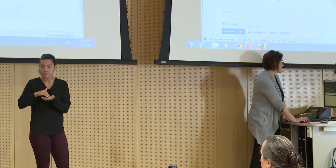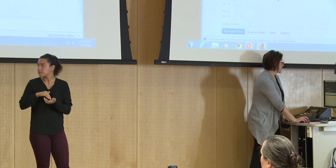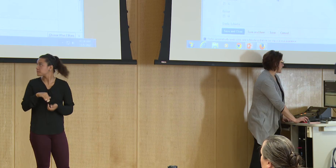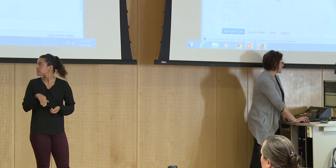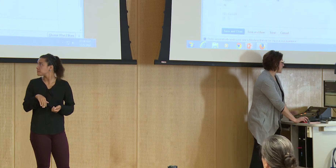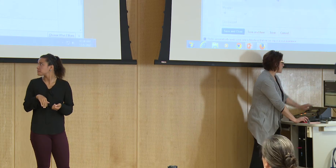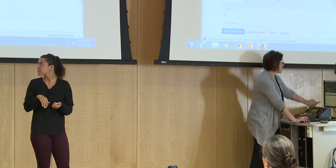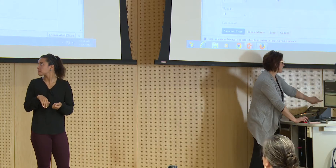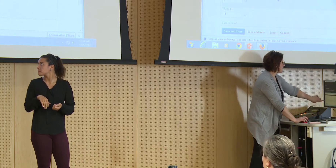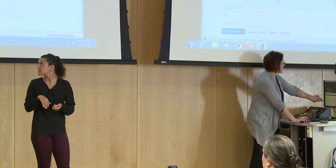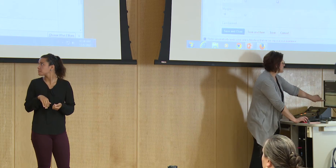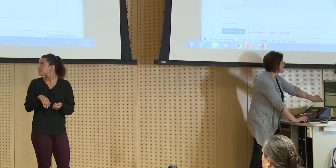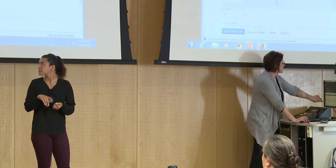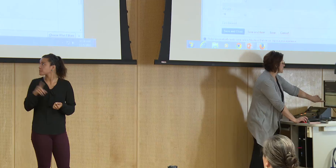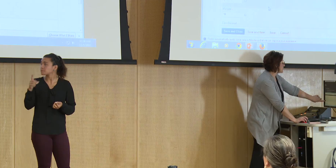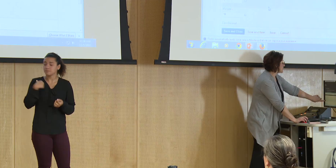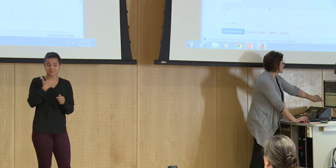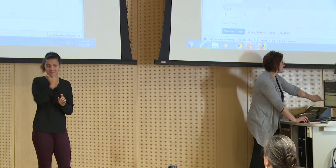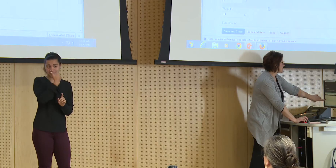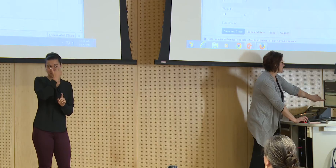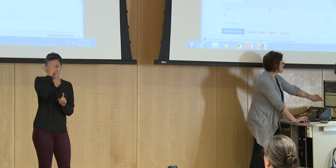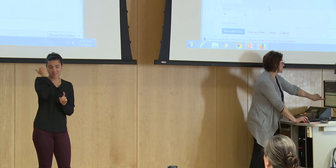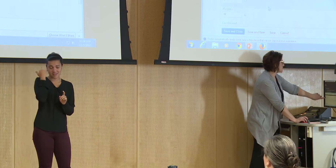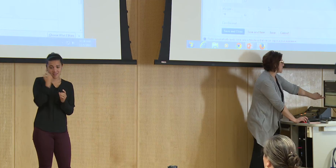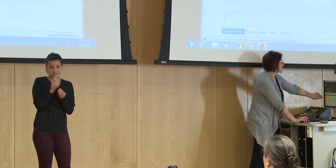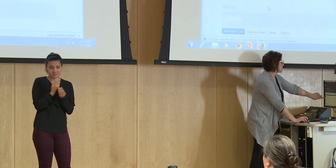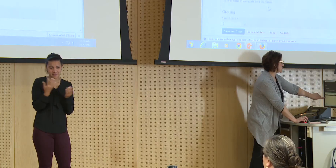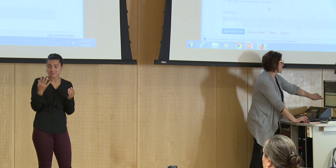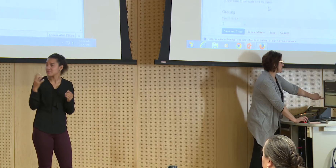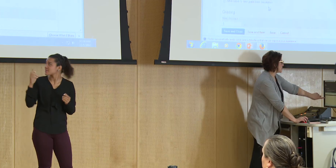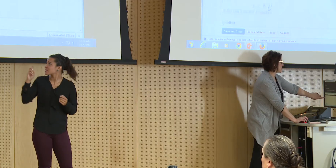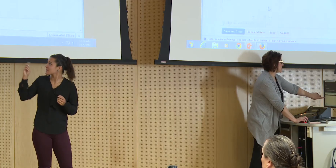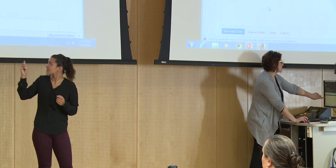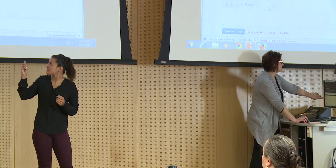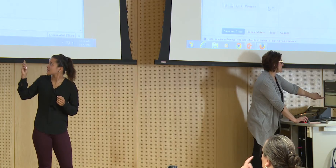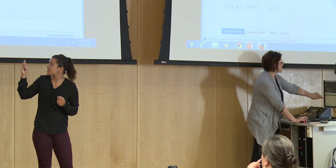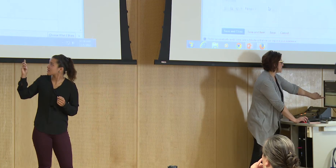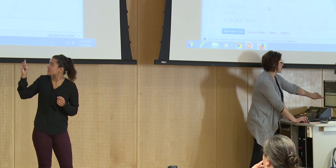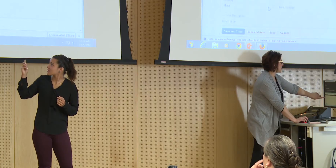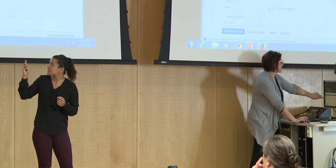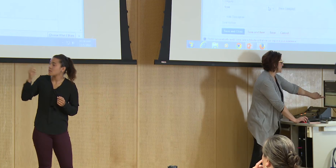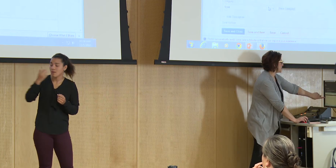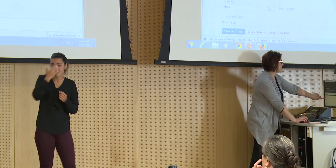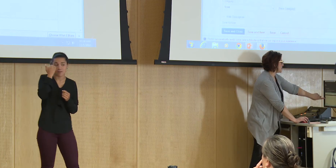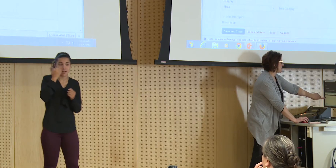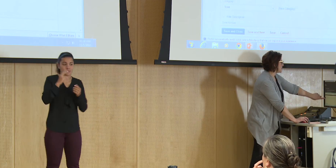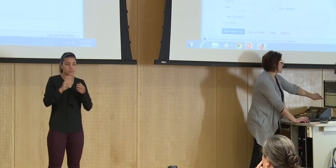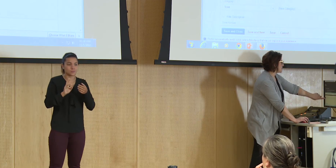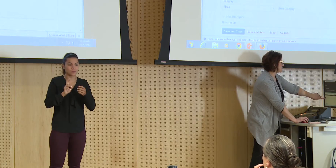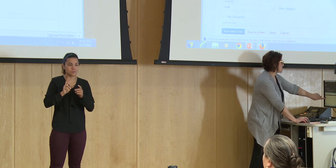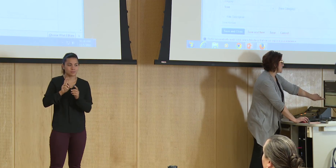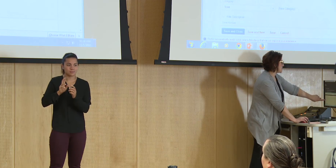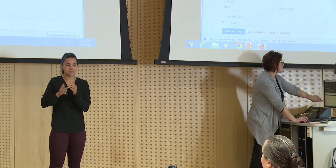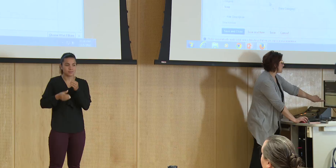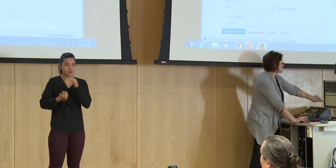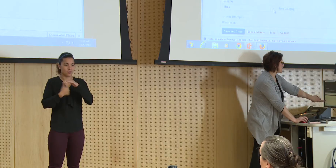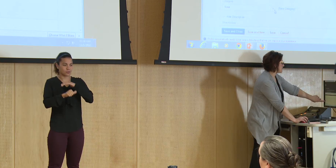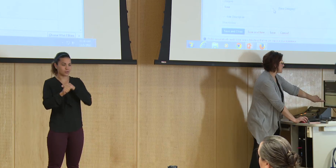And what I forgot to do is assign it to a category. So let me go back up here a minute. Here's my name.